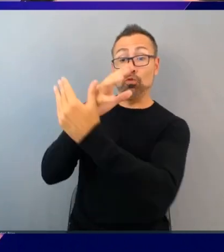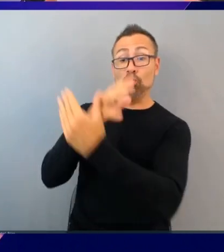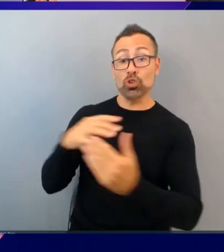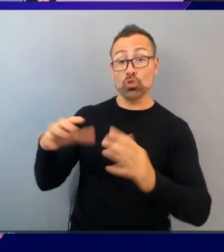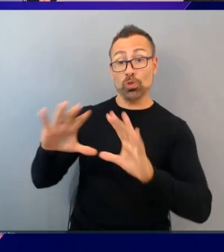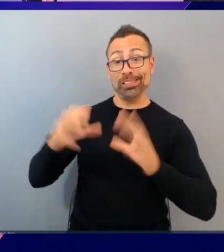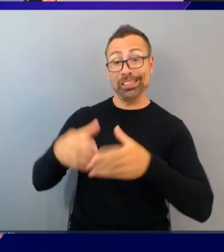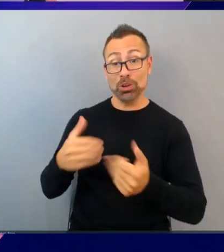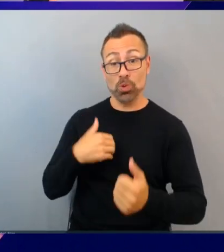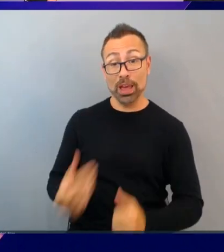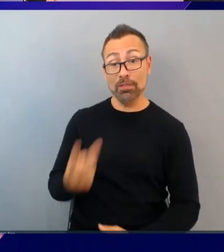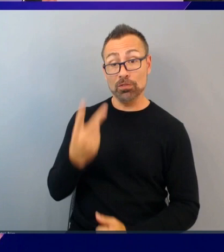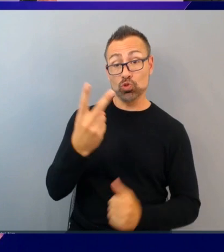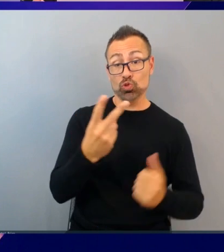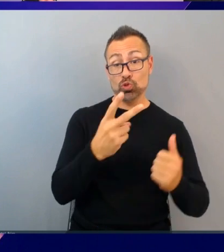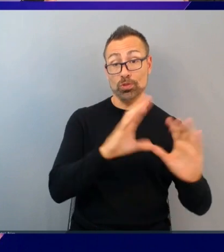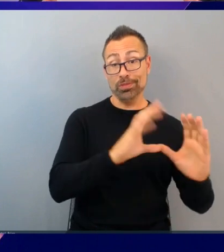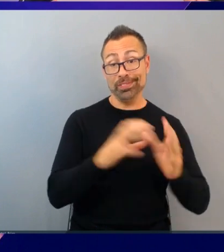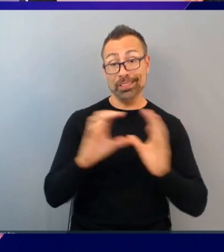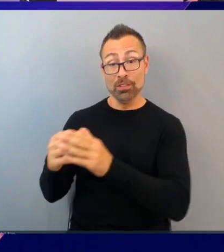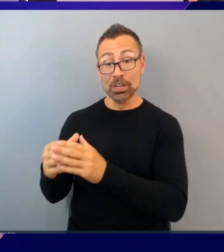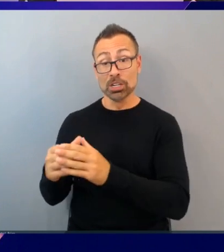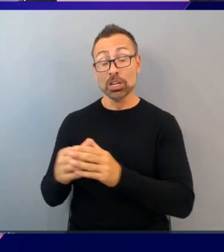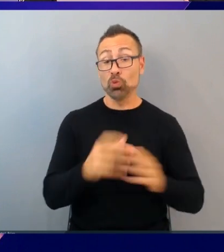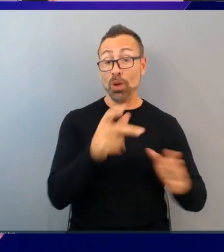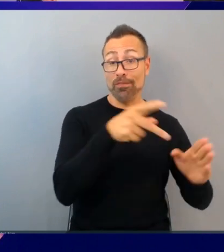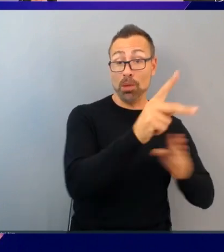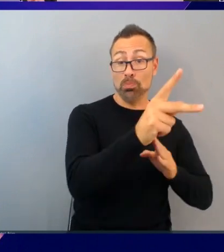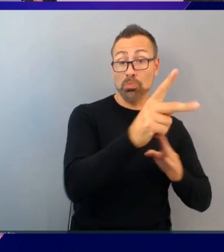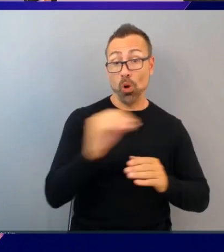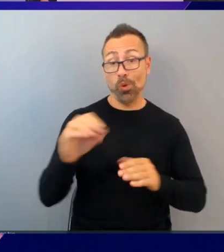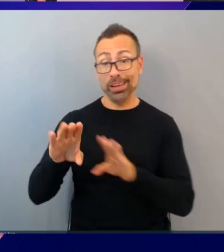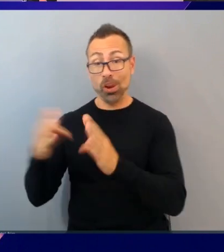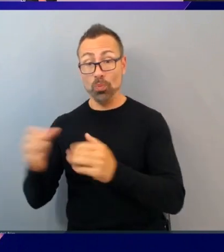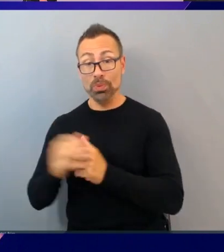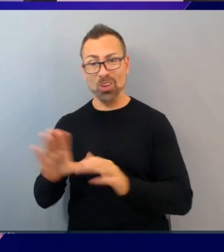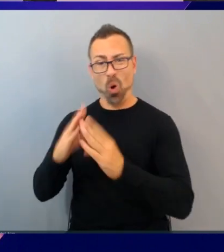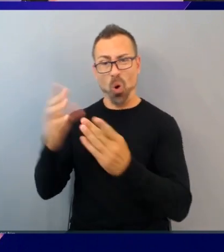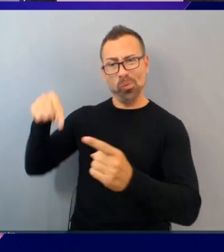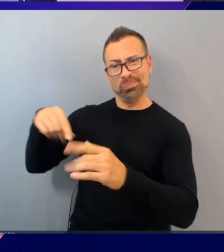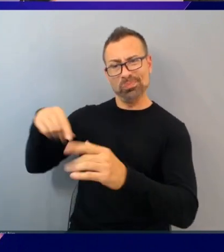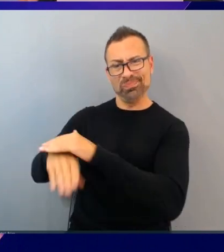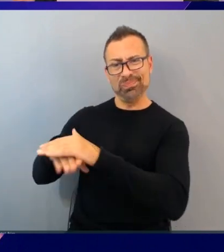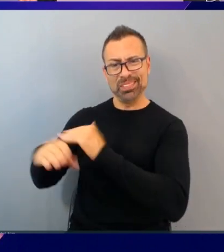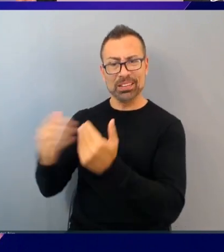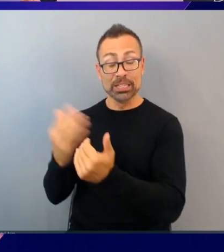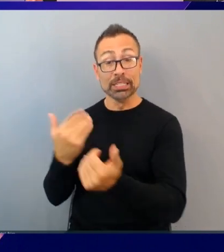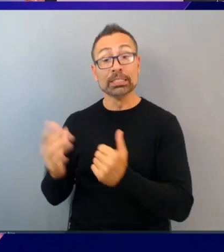Anyone can get started in the Open Division really quickly. Each month, the top 10% of racers in that league advanced to the pro,